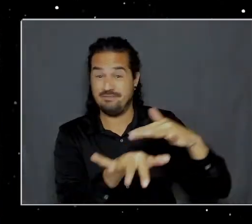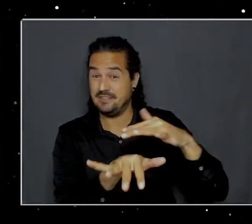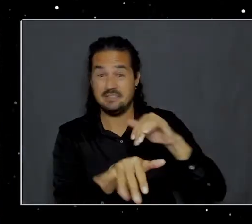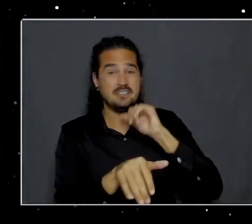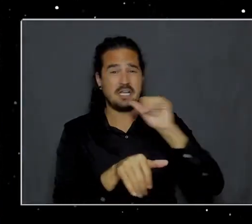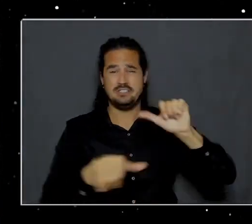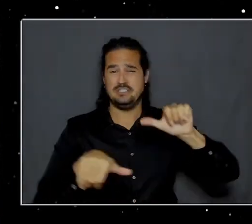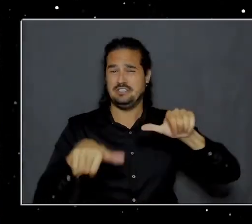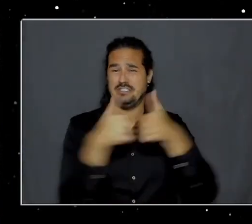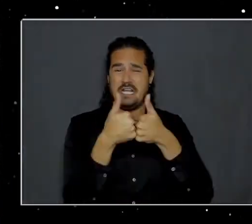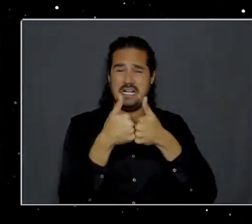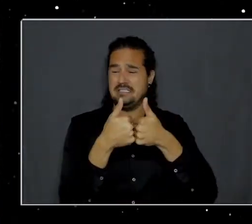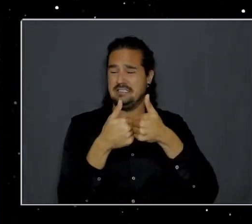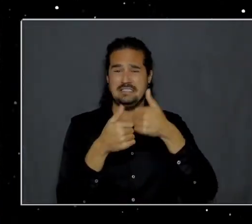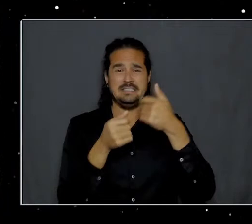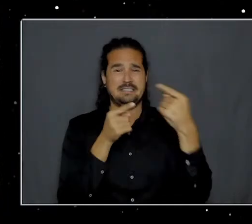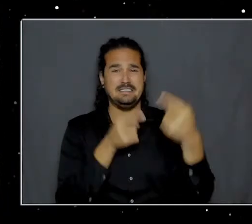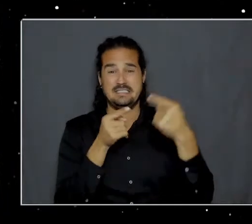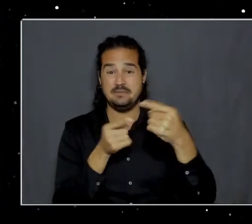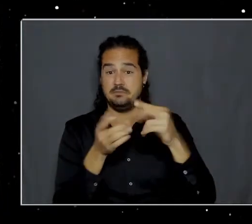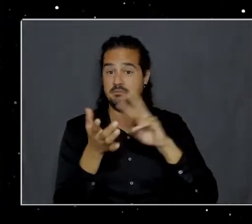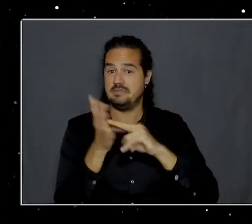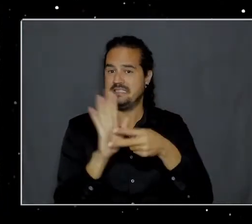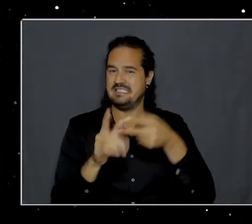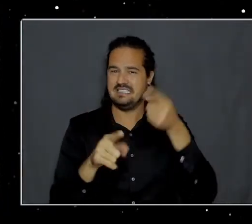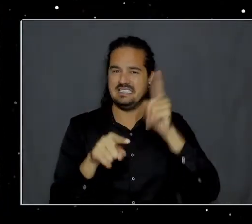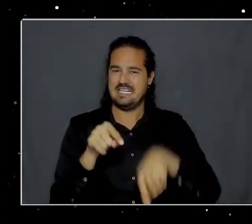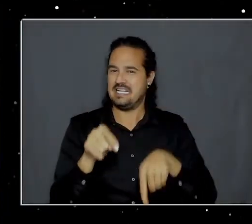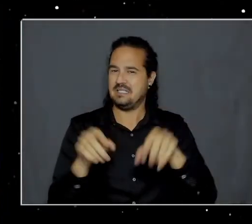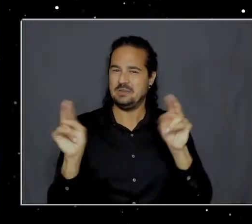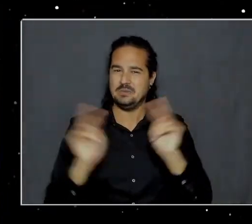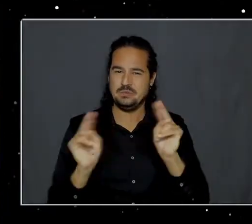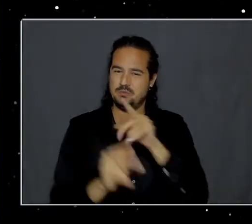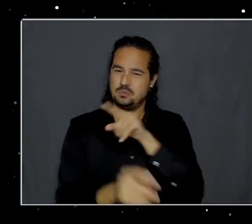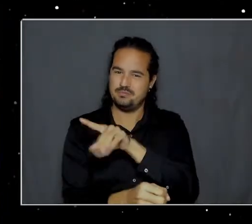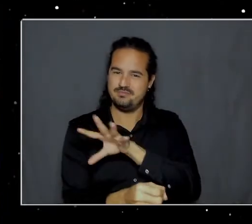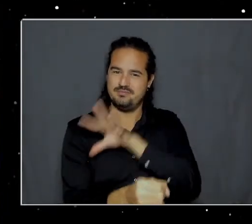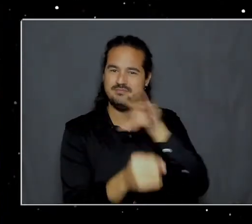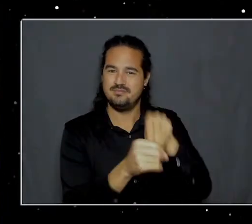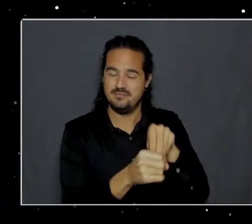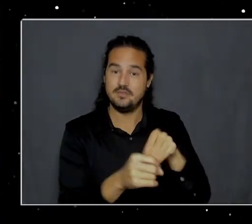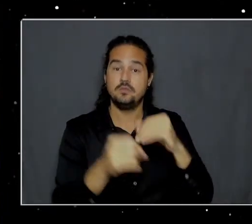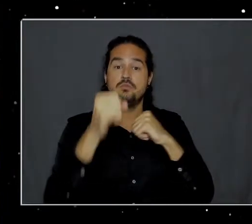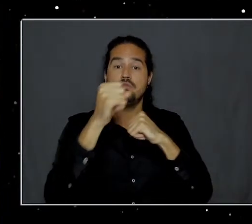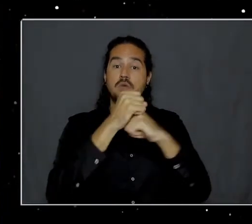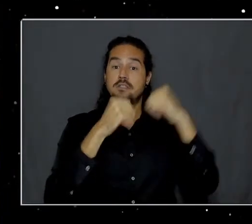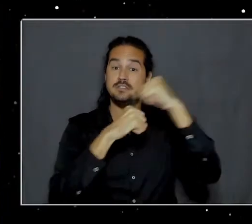ENGAGEMENT, NOT BEING NEUTRAL. A STRUCTURE AND SYSTEM IS NOT